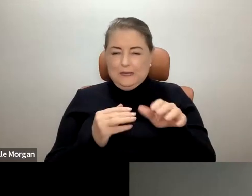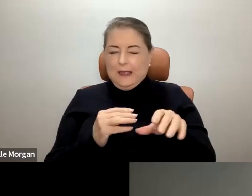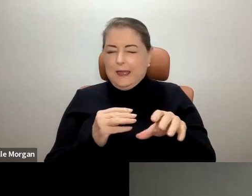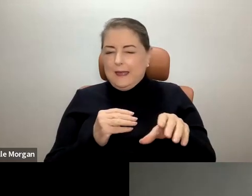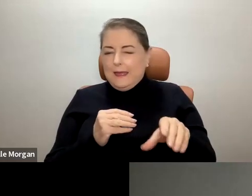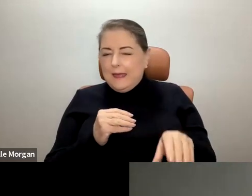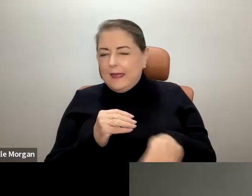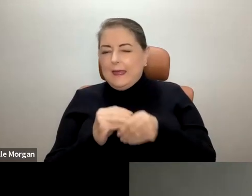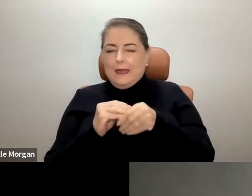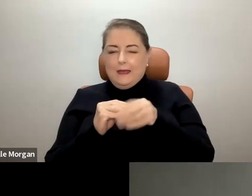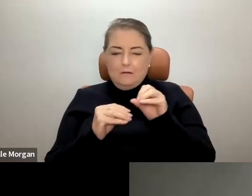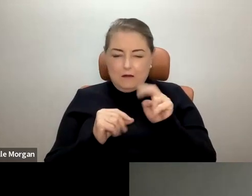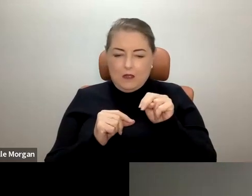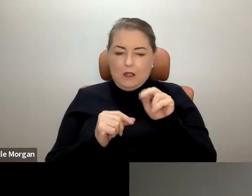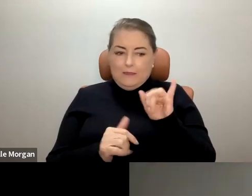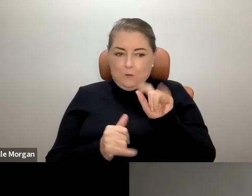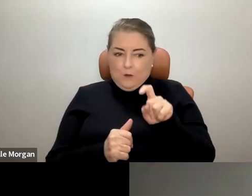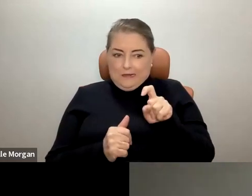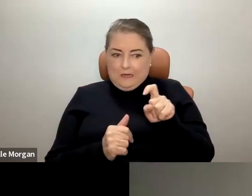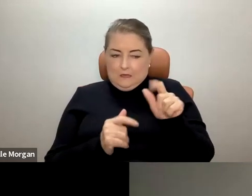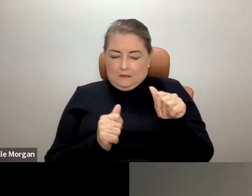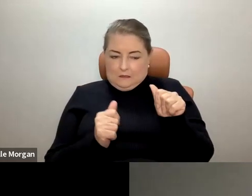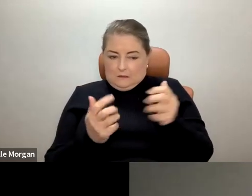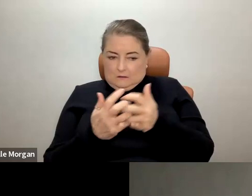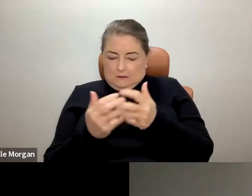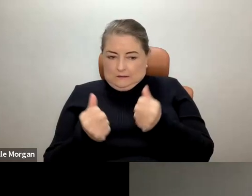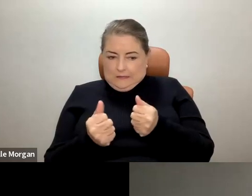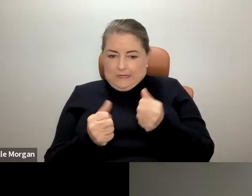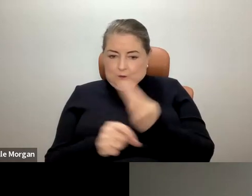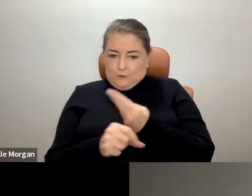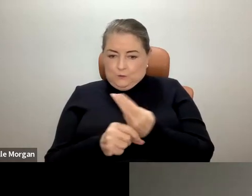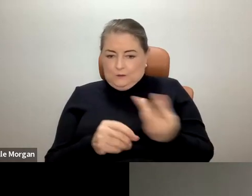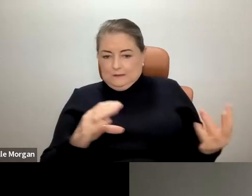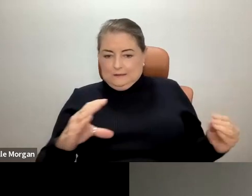we whatever we need it so that we could use it inside of our